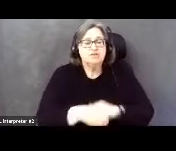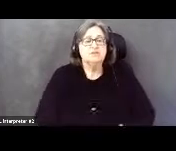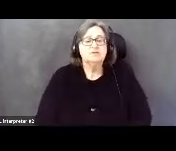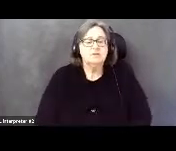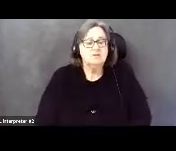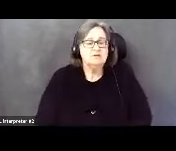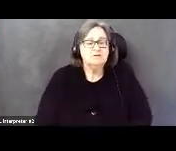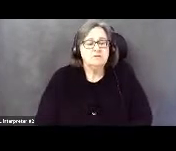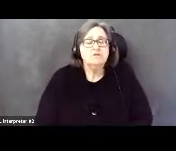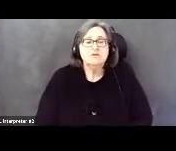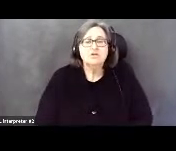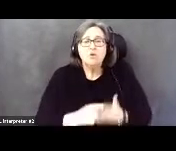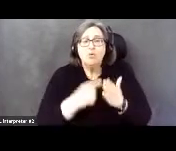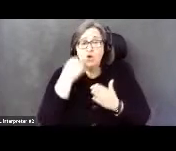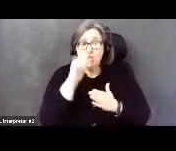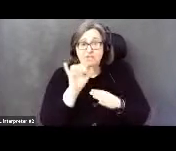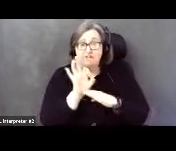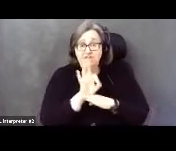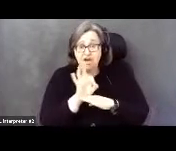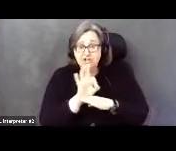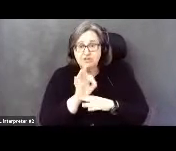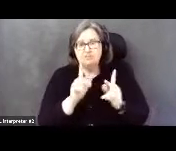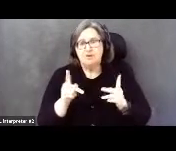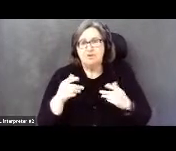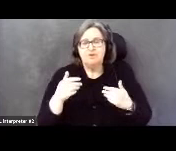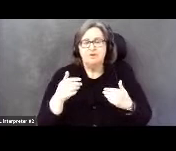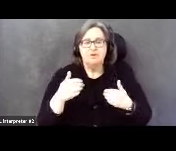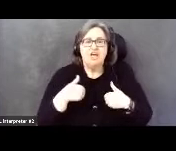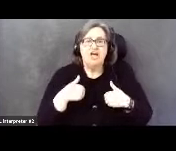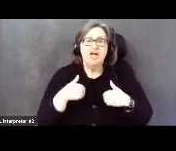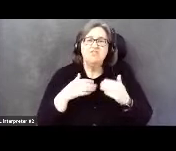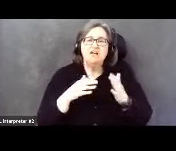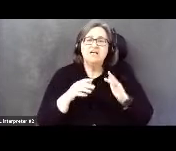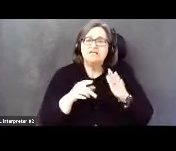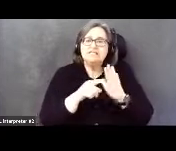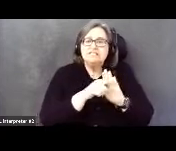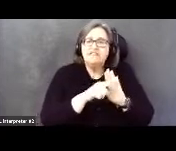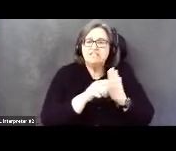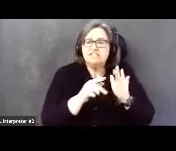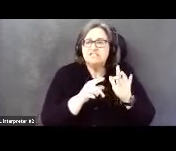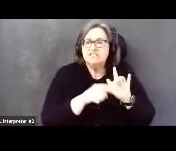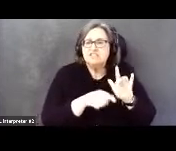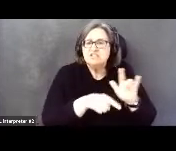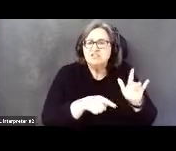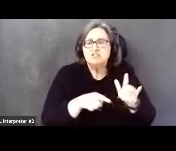practically and functionally is people have differences of attention. They look like they have not paying attention and